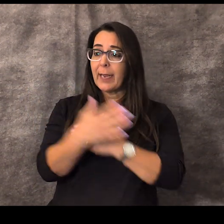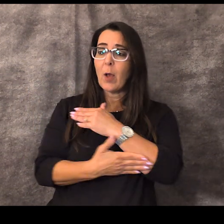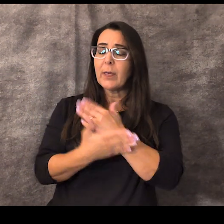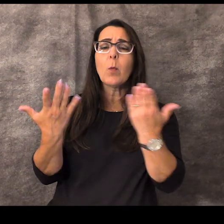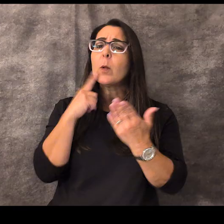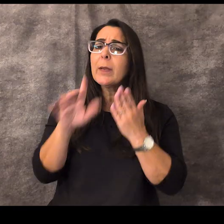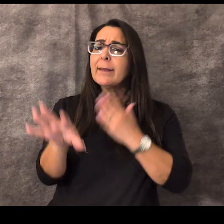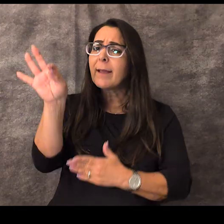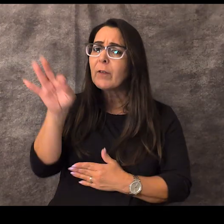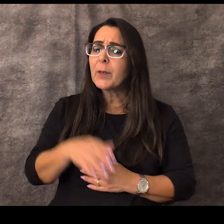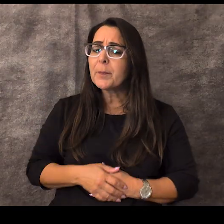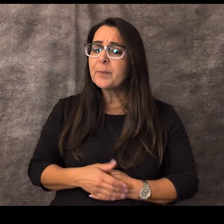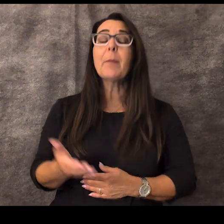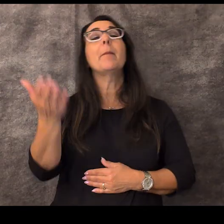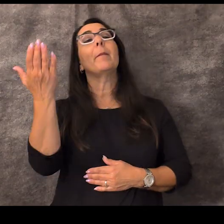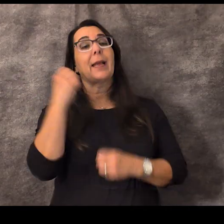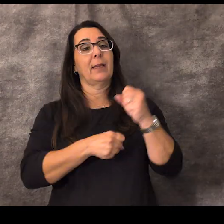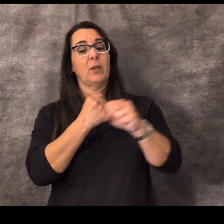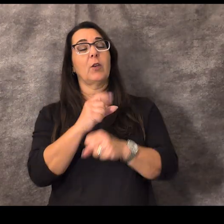(Michelle Kotval) Back in 2020? 2021?